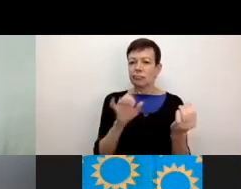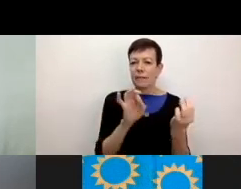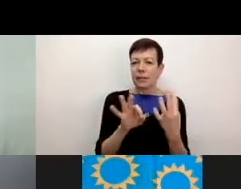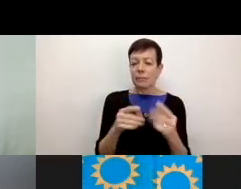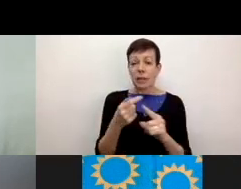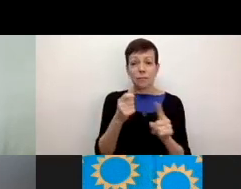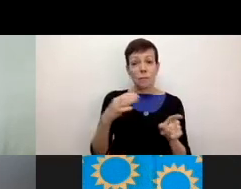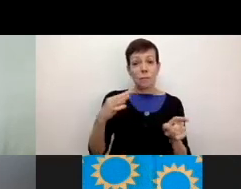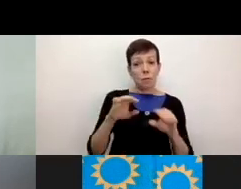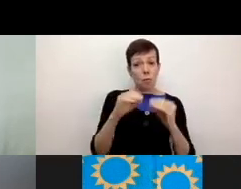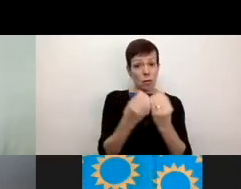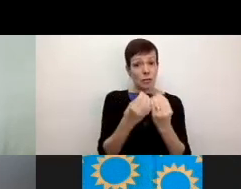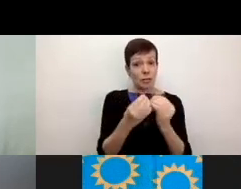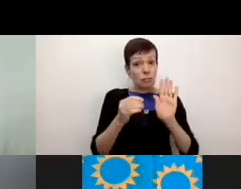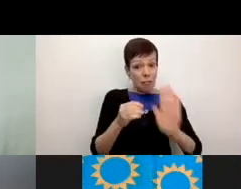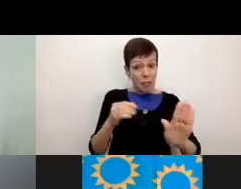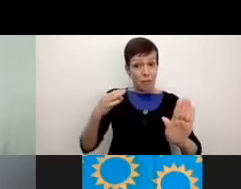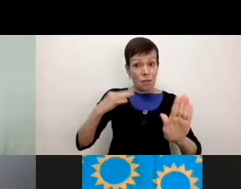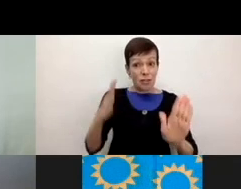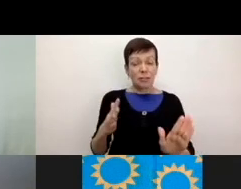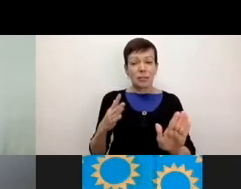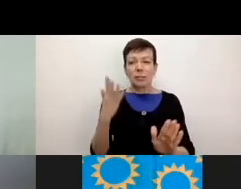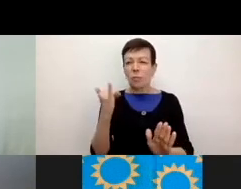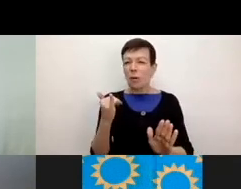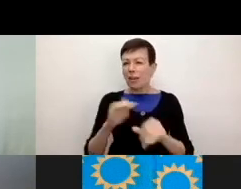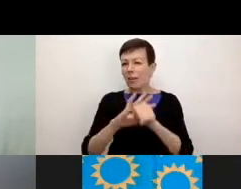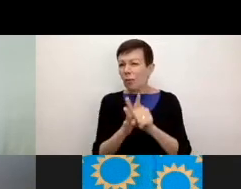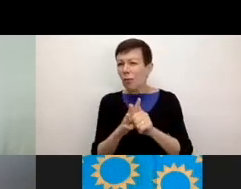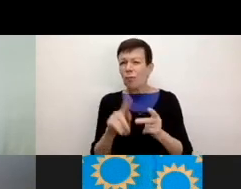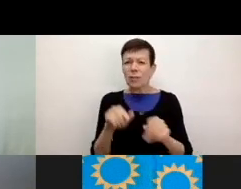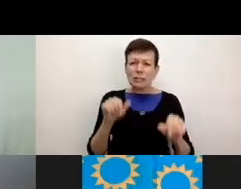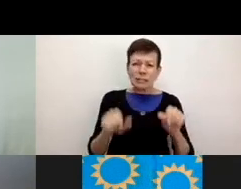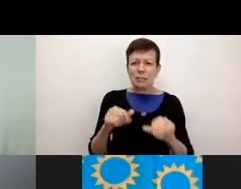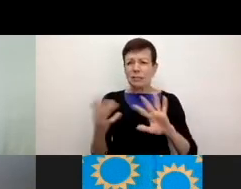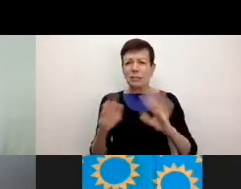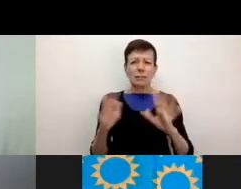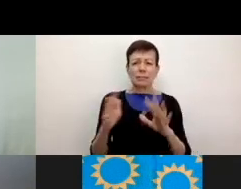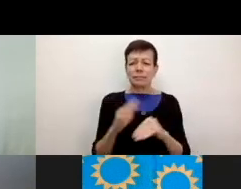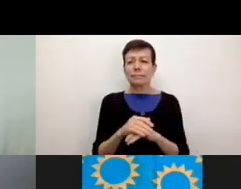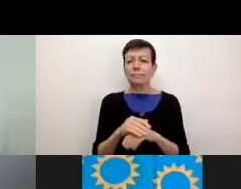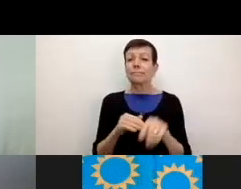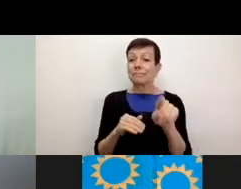Well, thanks for the question, Mariela and Patti.